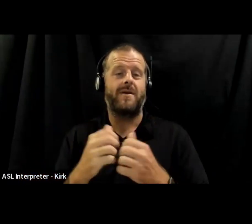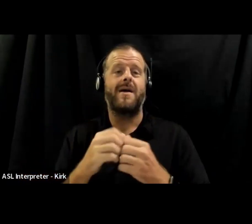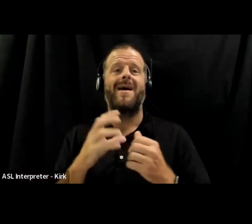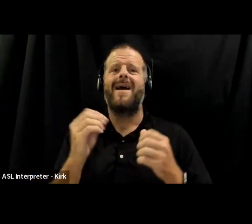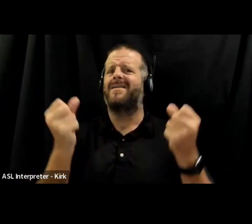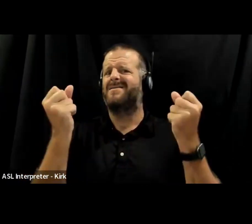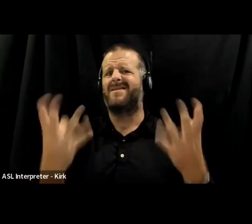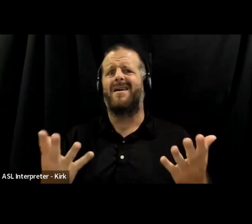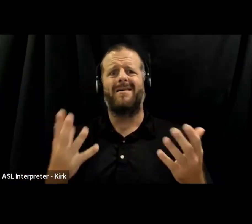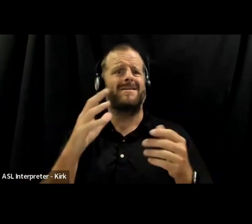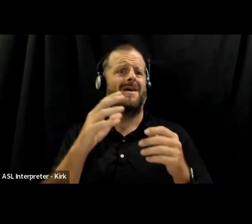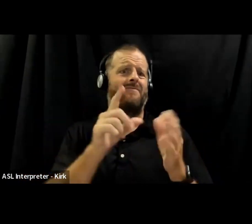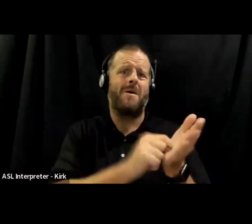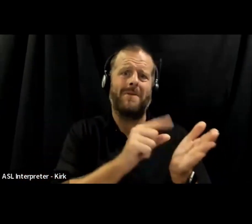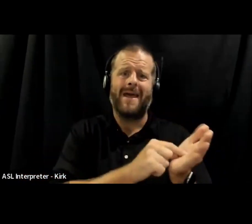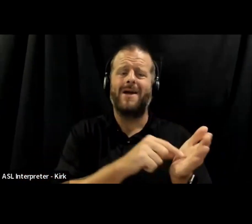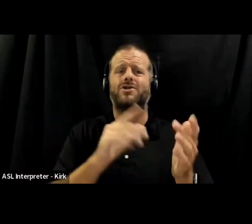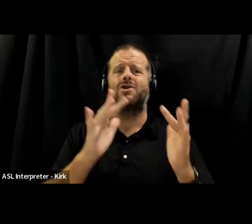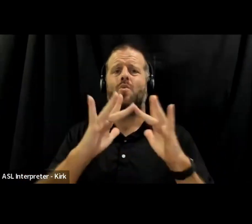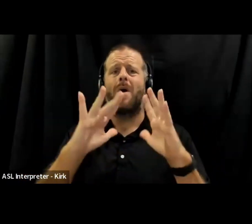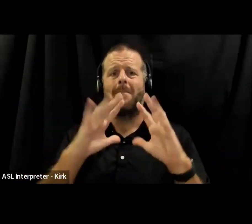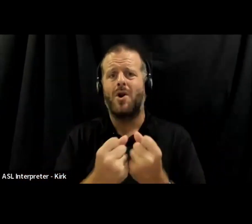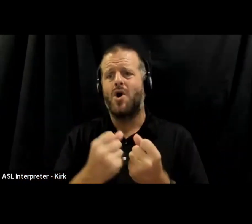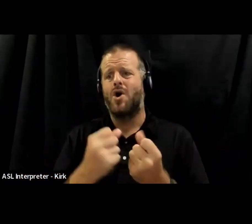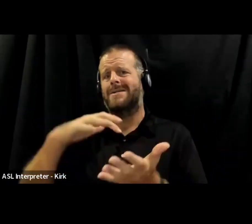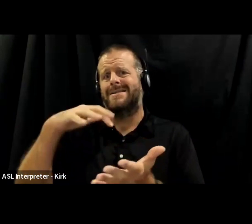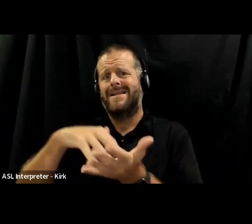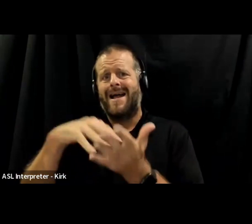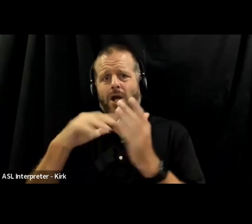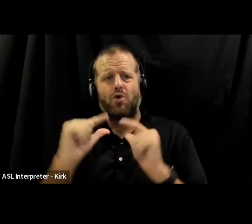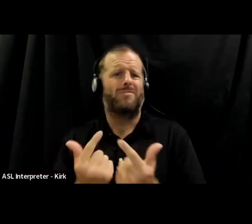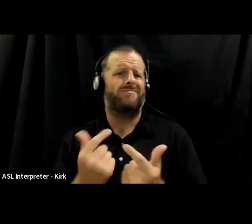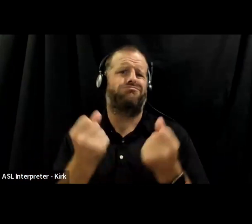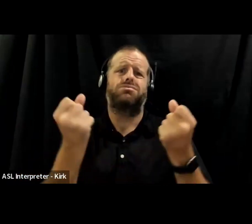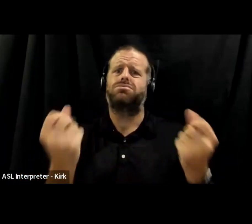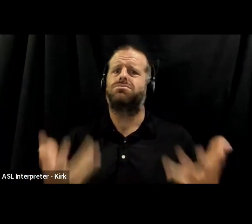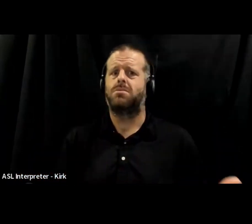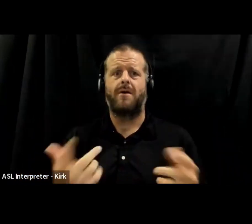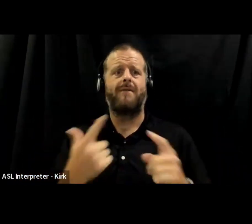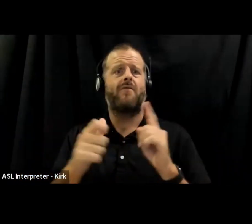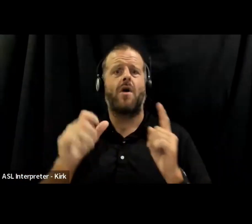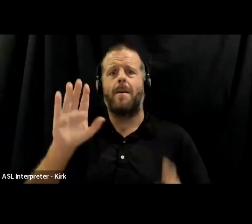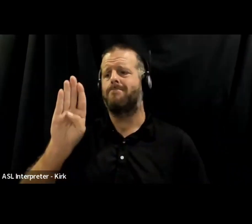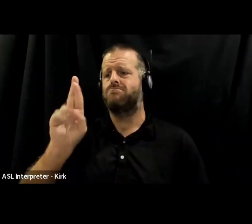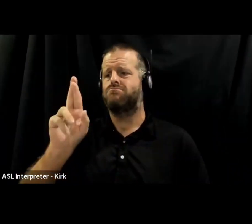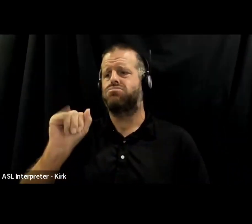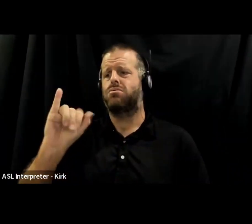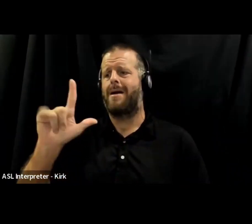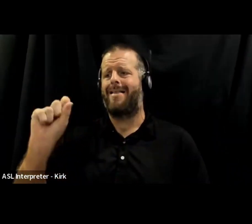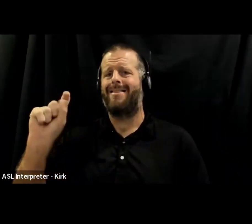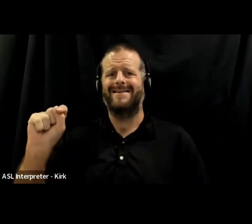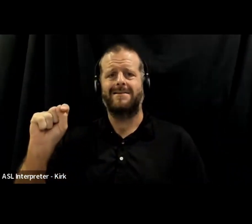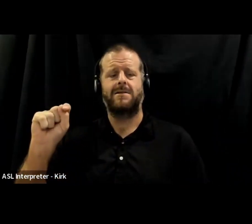and webinars and study groups and all kinds of good stuff from the Braillist Foundation. I don't have their web address in